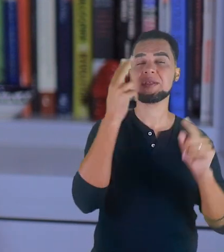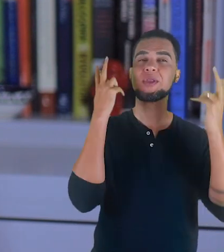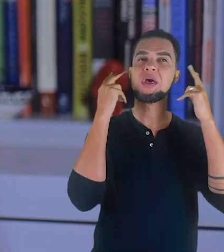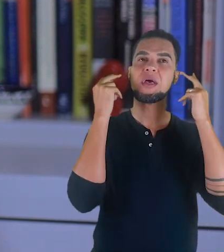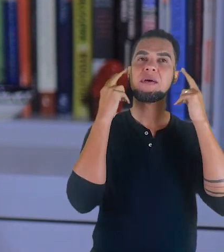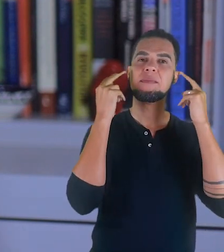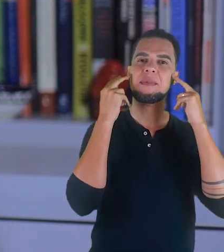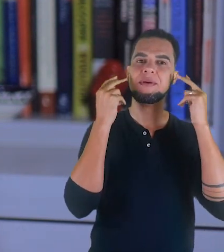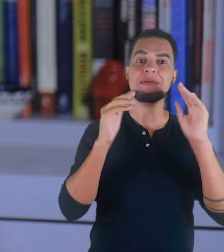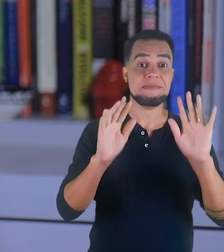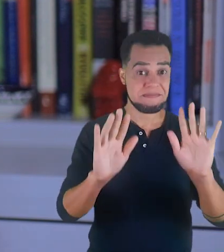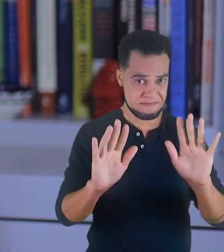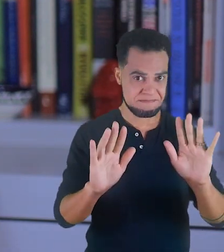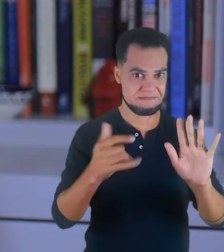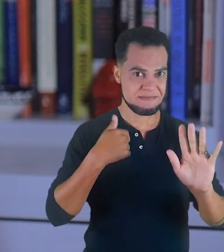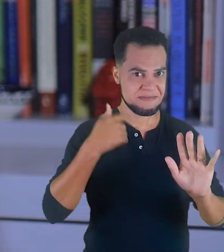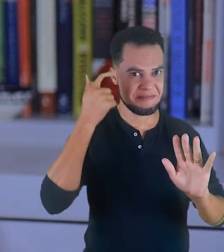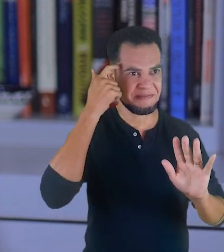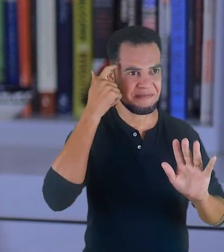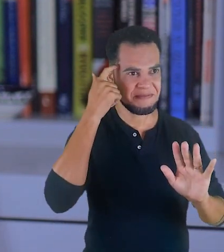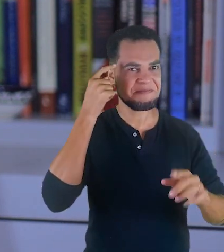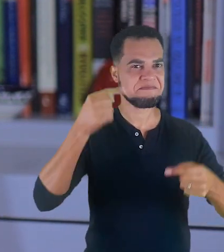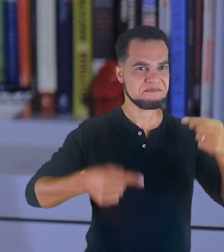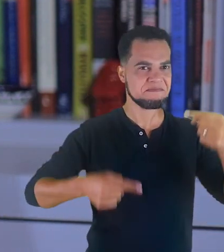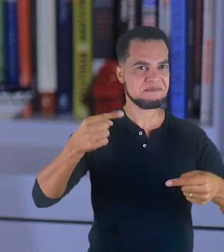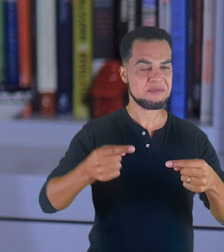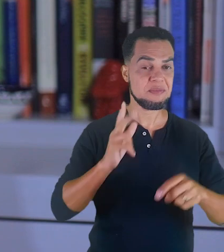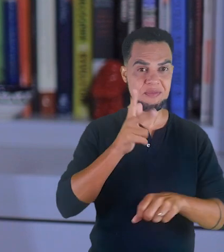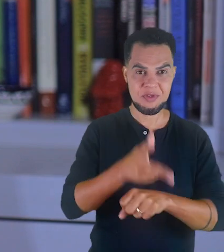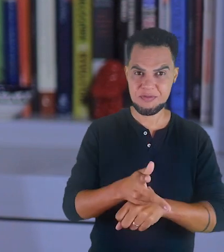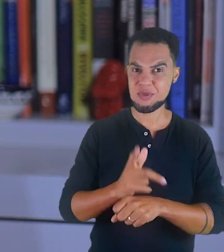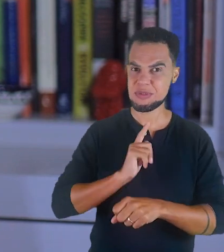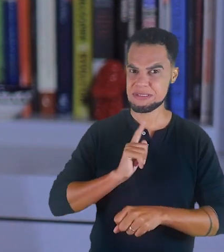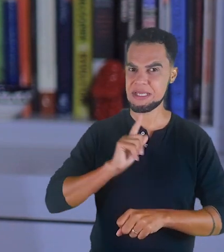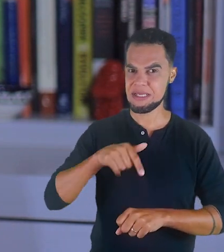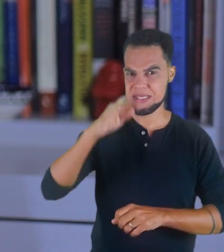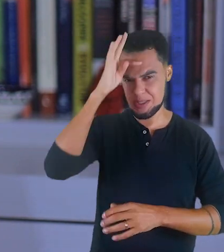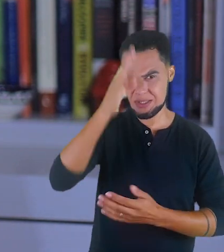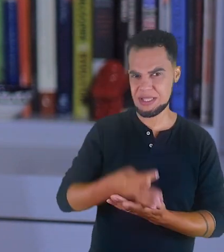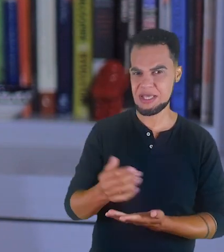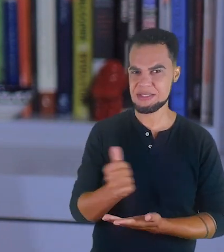which brings us back to that discussion we already had in a video here in Thesis Eleven,